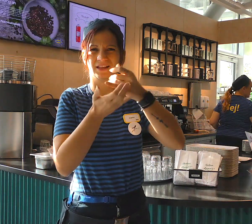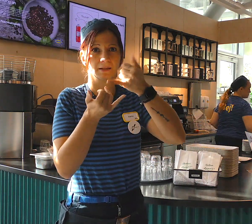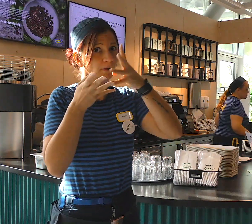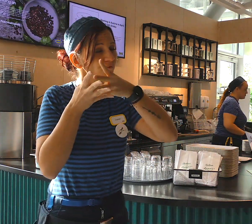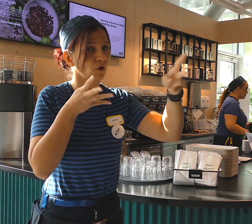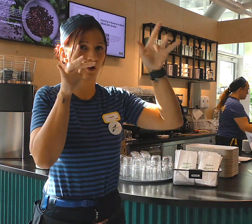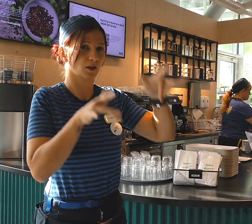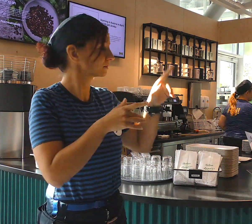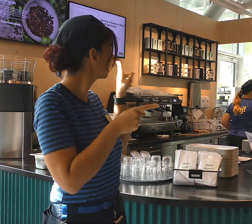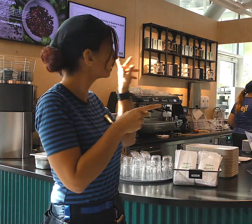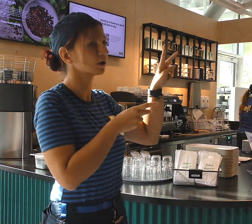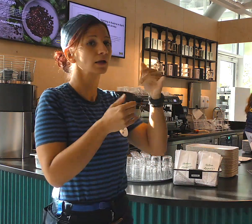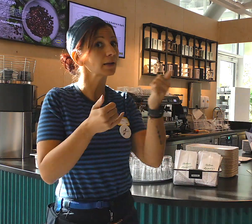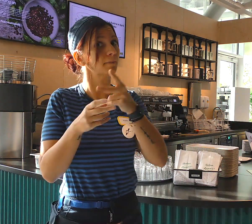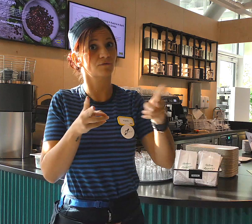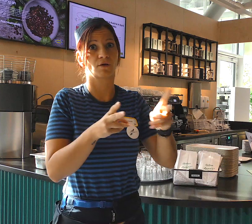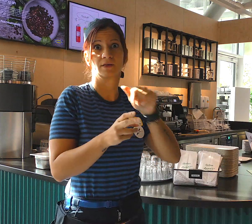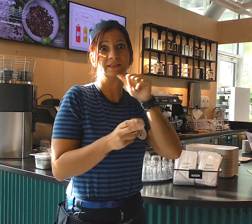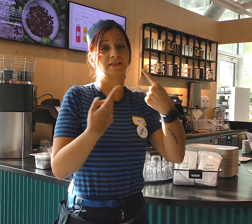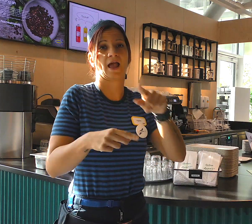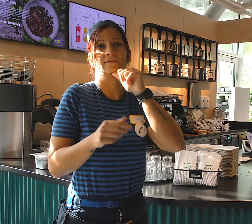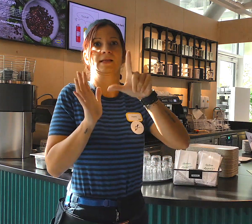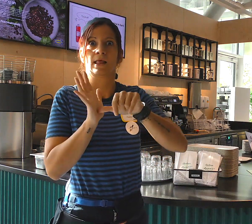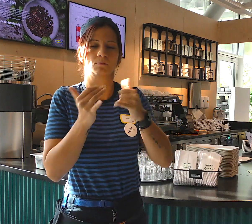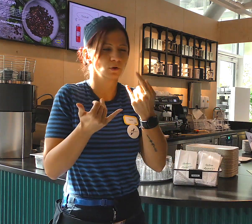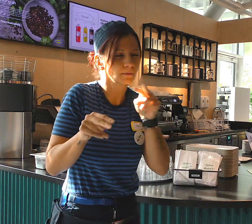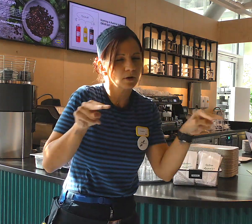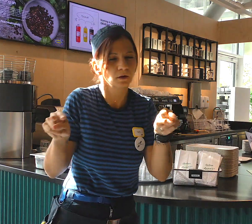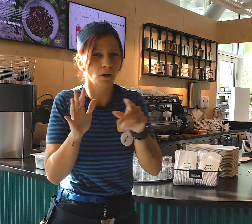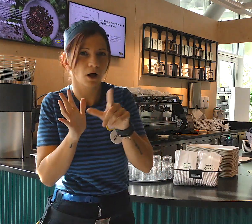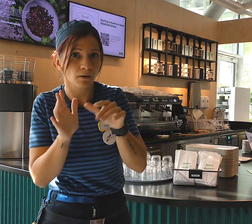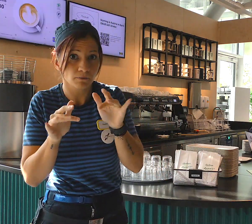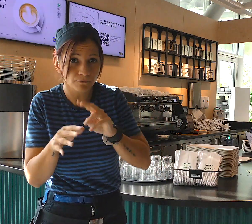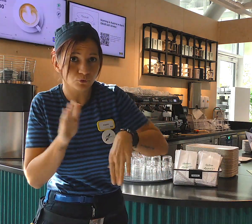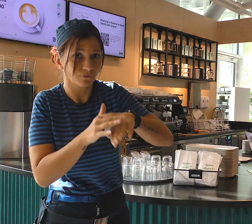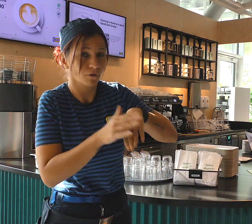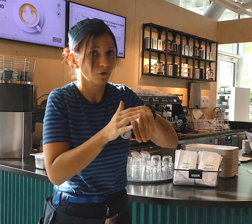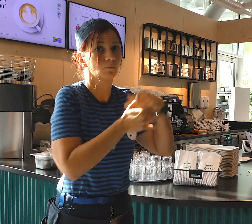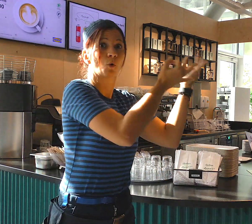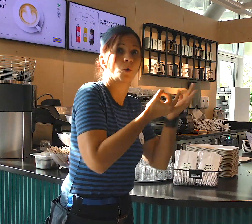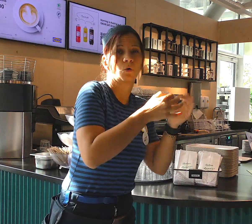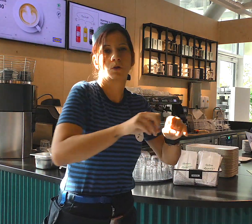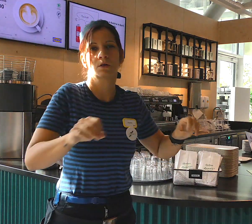are always restocked by us behind the counter. The coffee cups must always be fully stocked, they must not run out. When you discover that the coffee cups are running low, you have to fetch coffee cups and refill the storage.